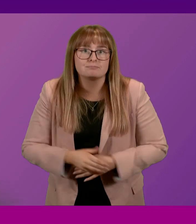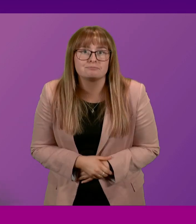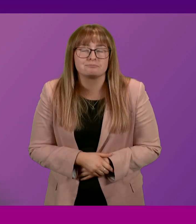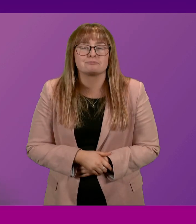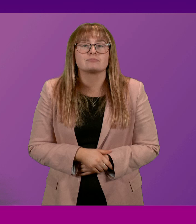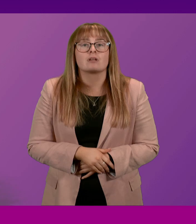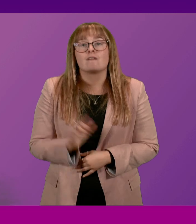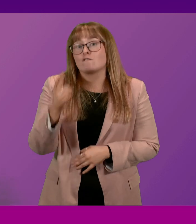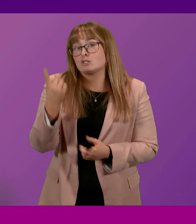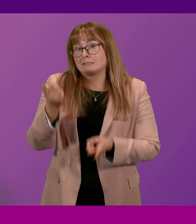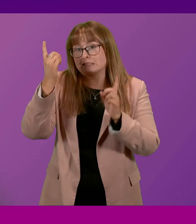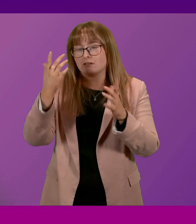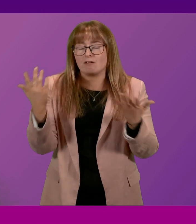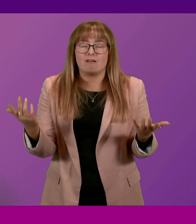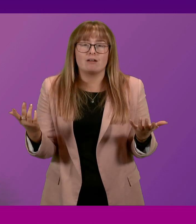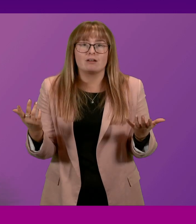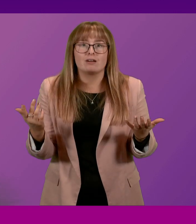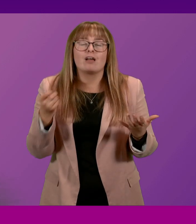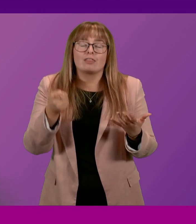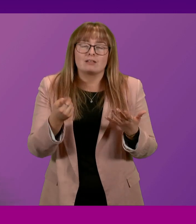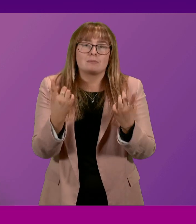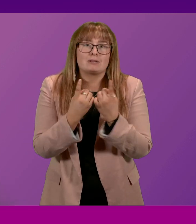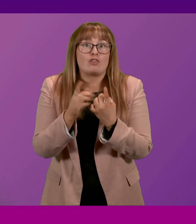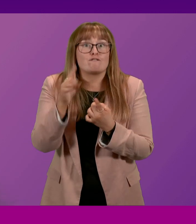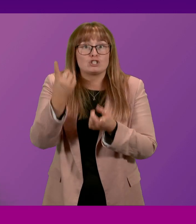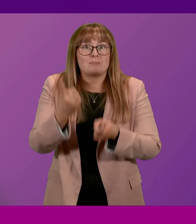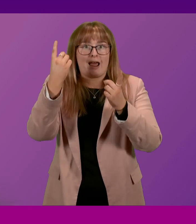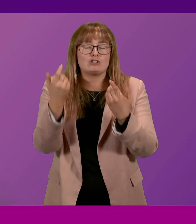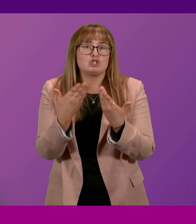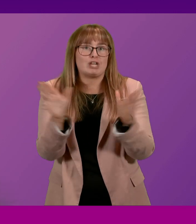I call the First Minister on matters for which he has general responsibility.